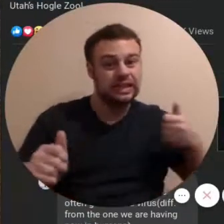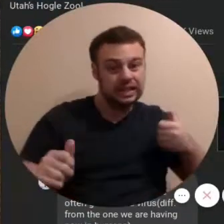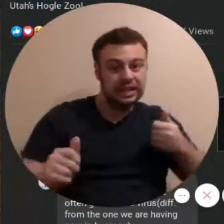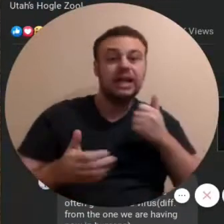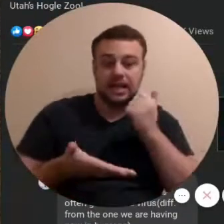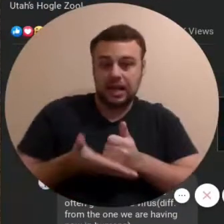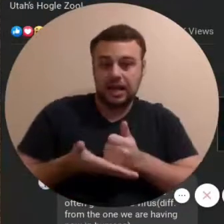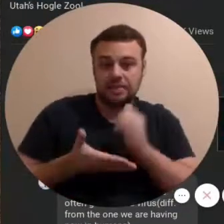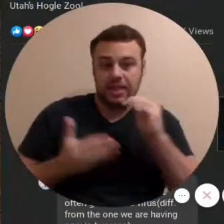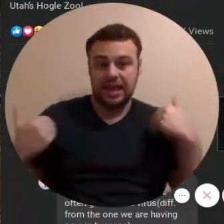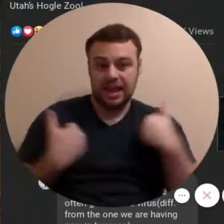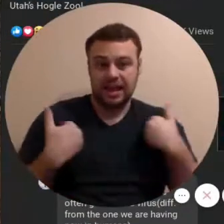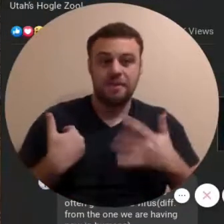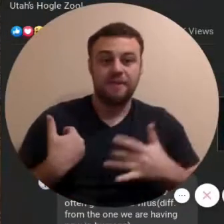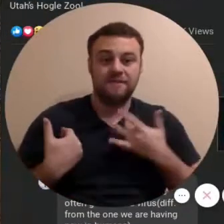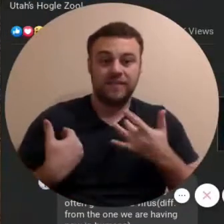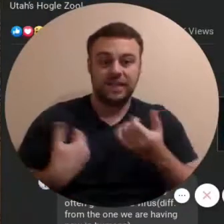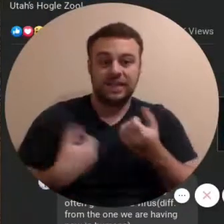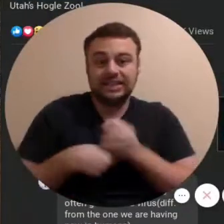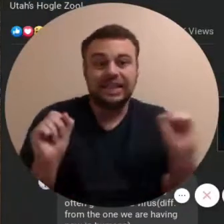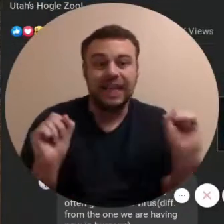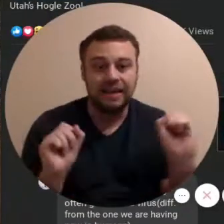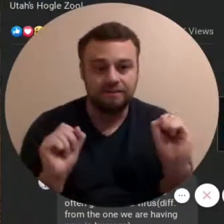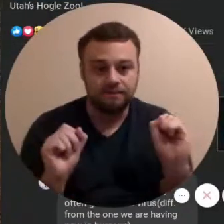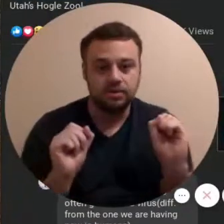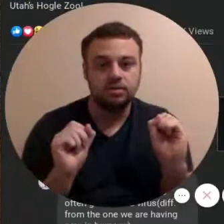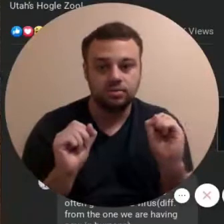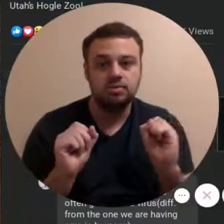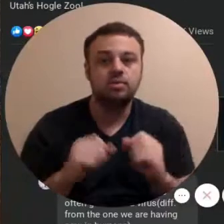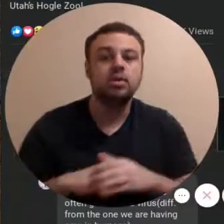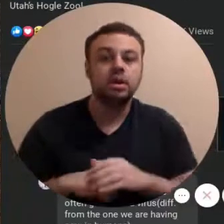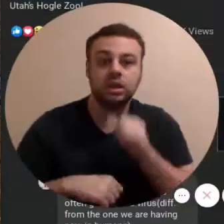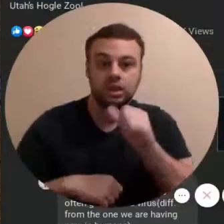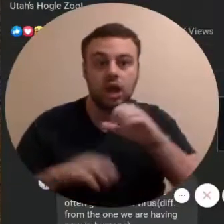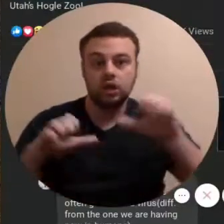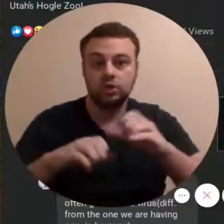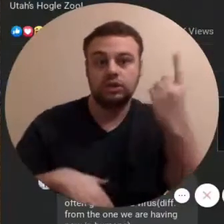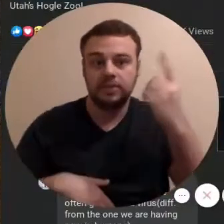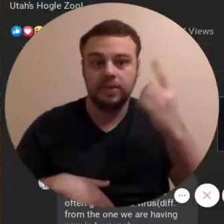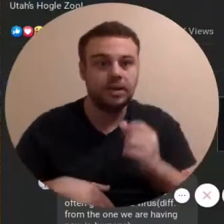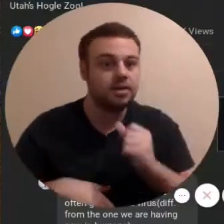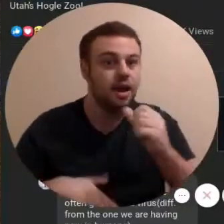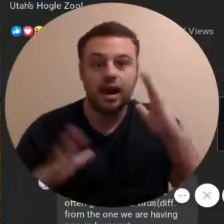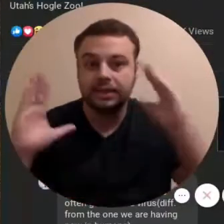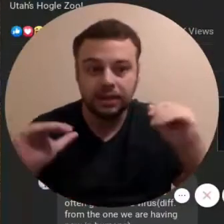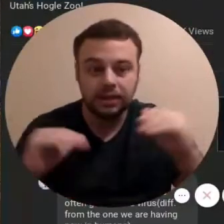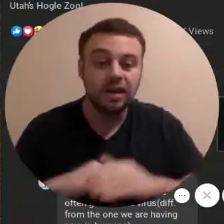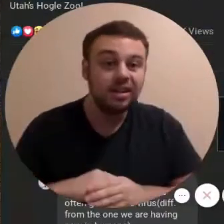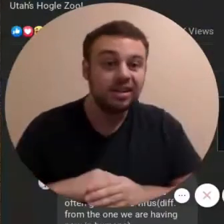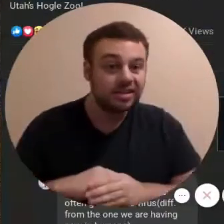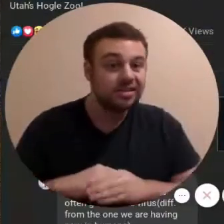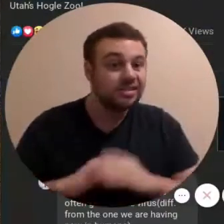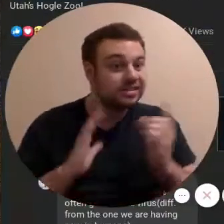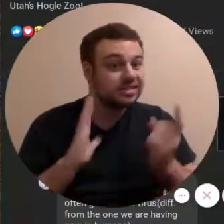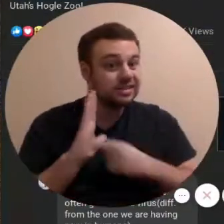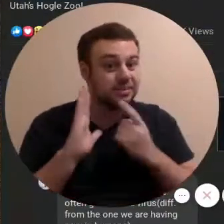unpredictable. And you know, they are big animals- the deer, and the moose, and that sort of thing. They can